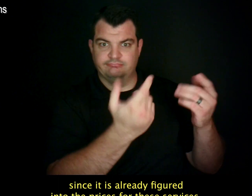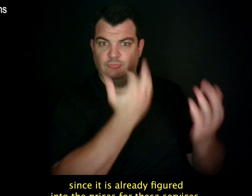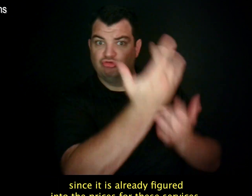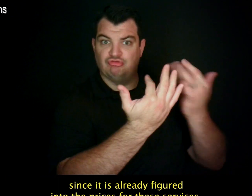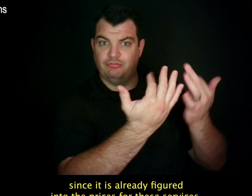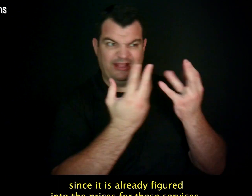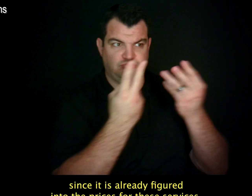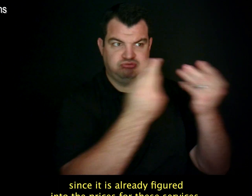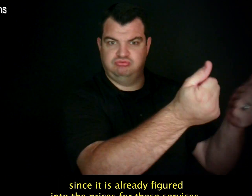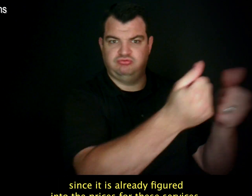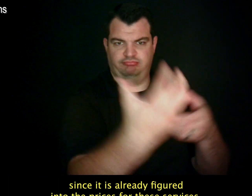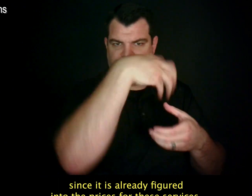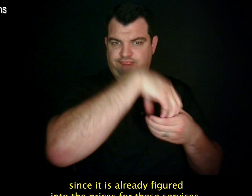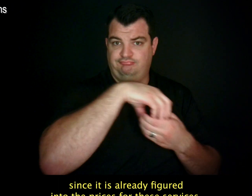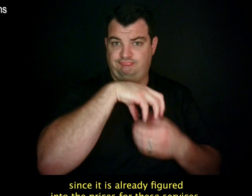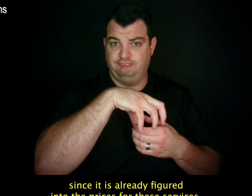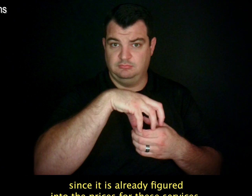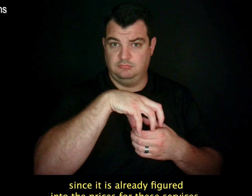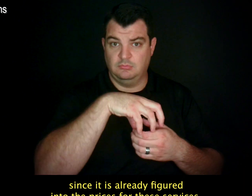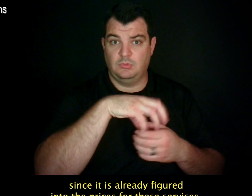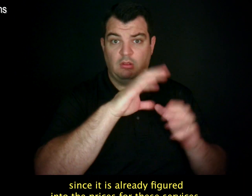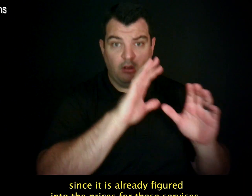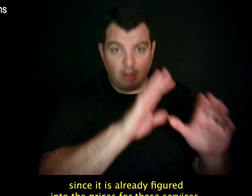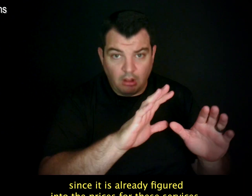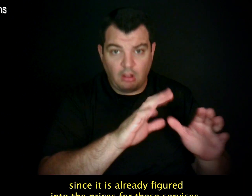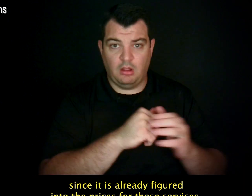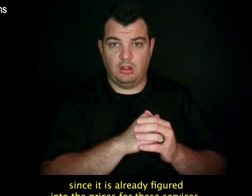since it is already figured into the prices for these services.